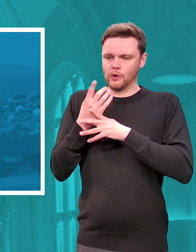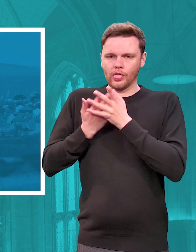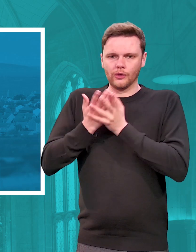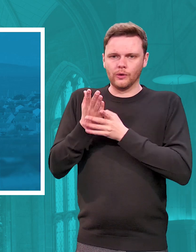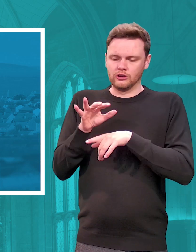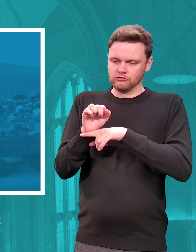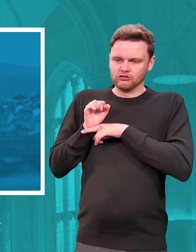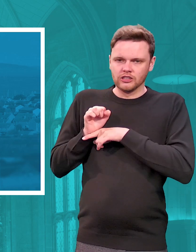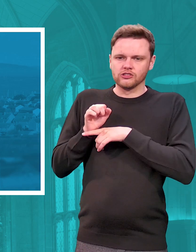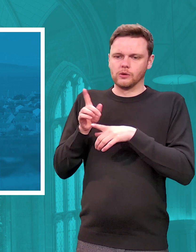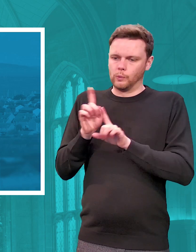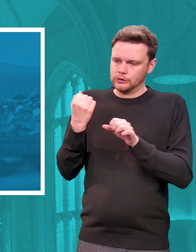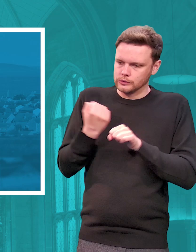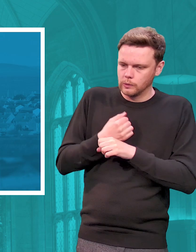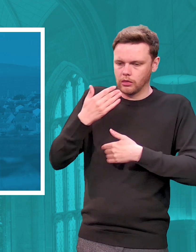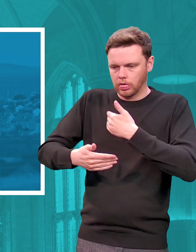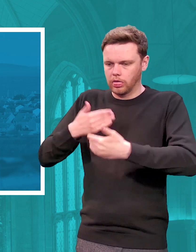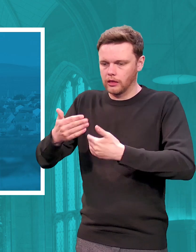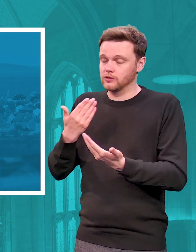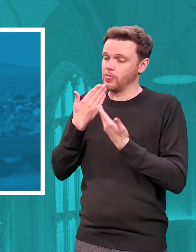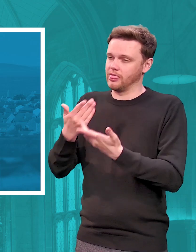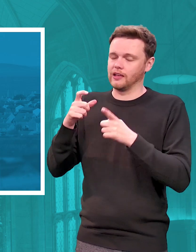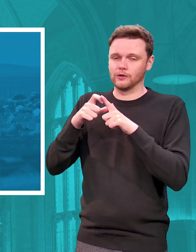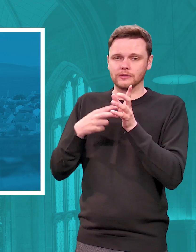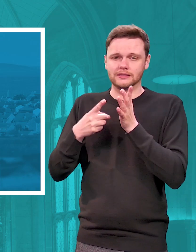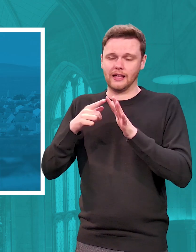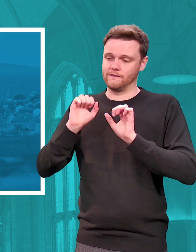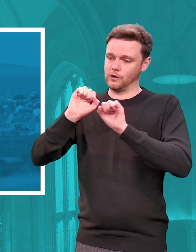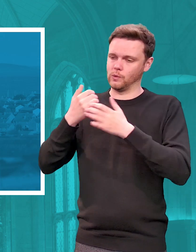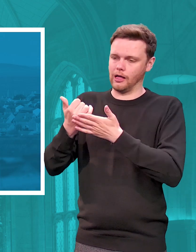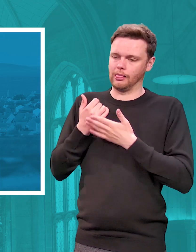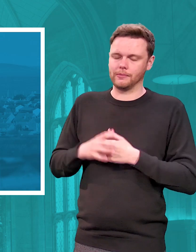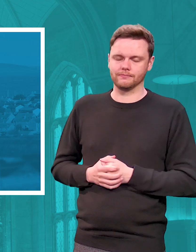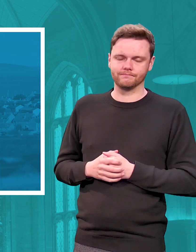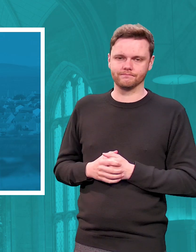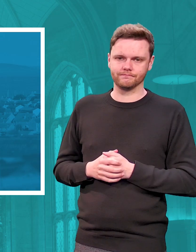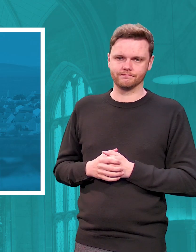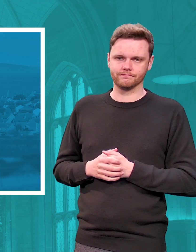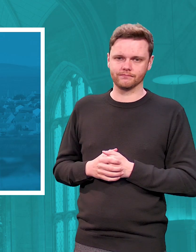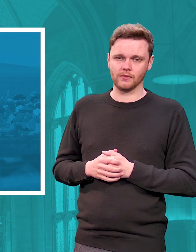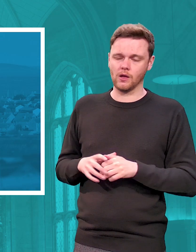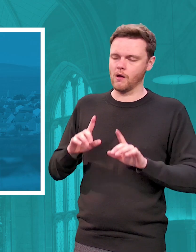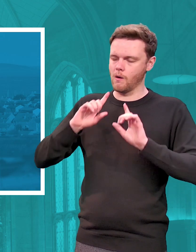Thank you, Dave for all your help. We simply could not have achieved what we have